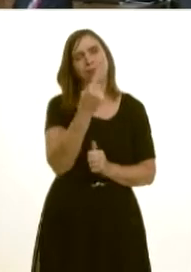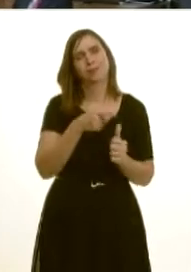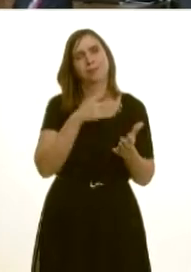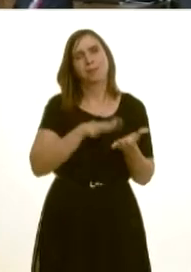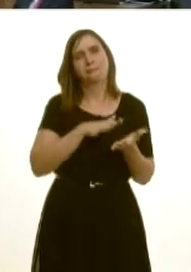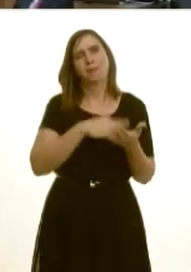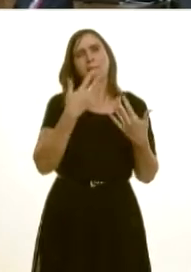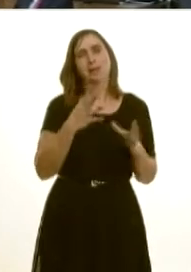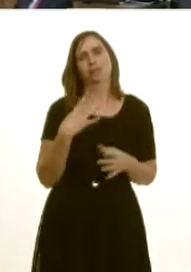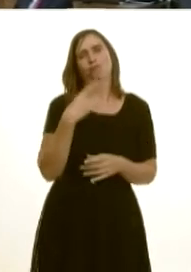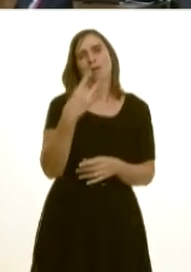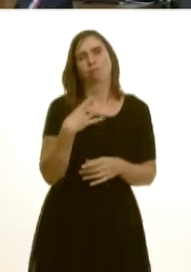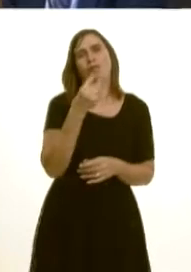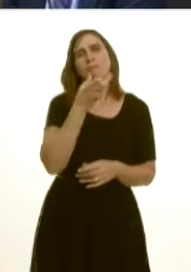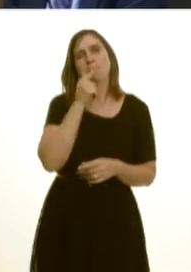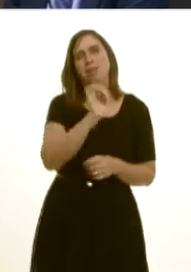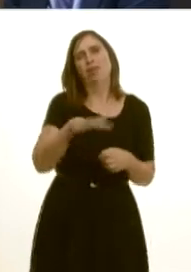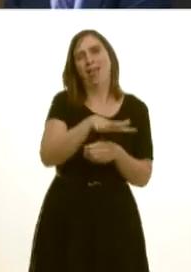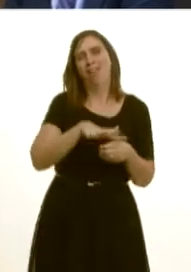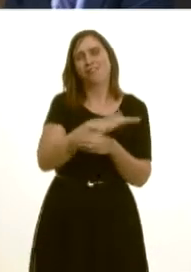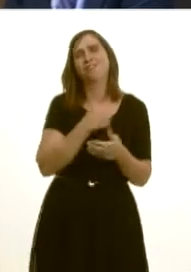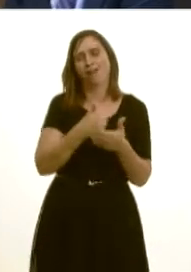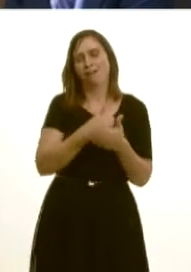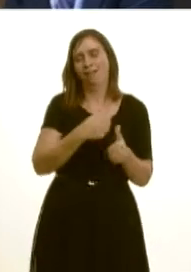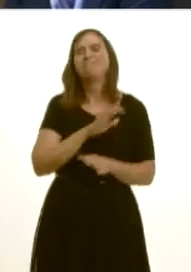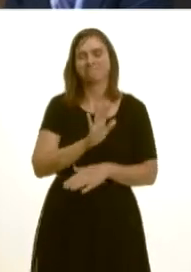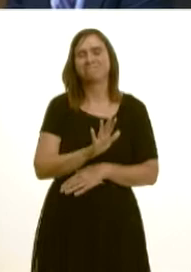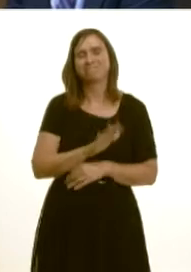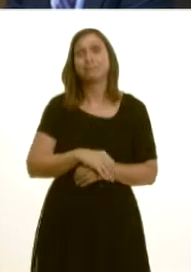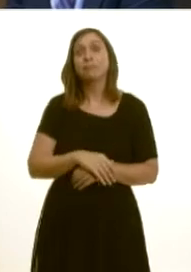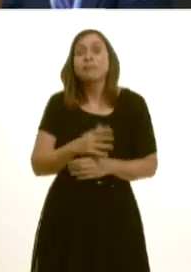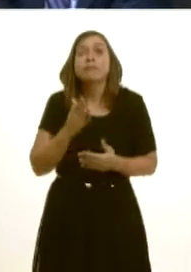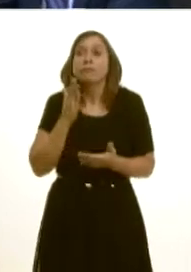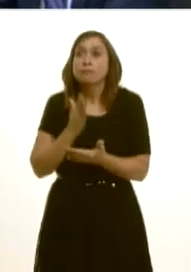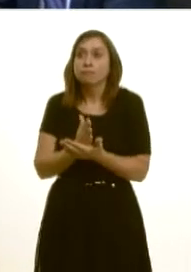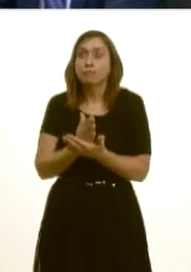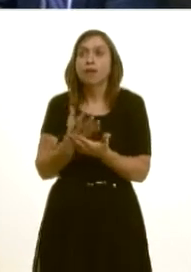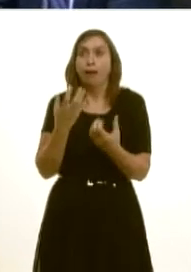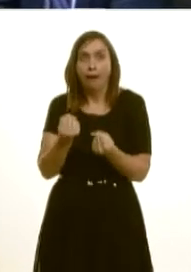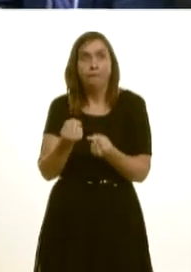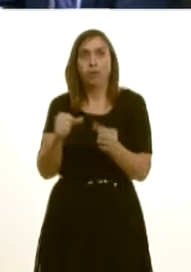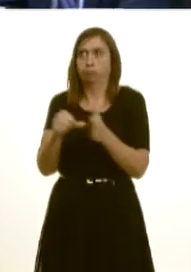his constituents about this issue. There are some challenges that need to be resolved here,